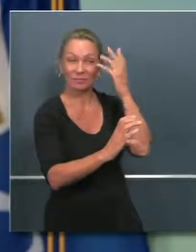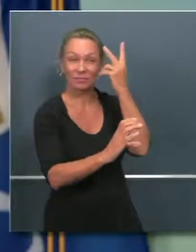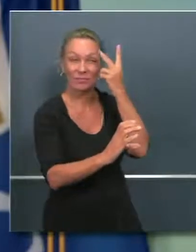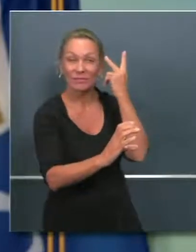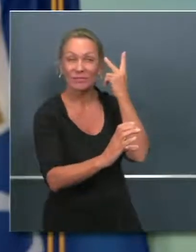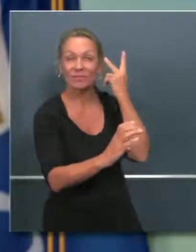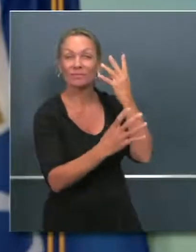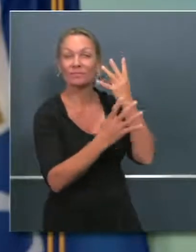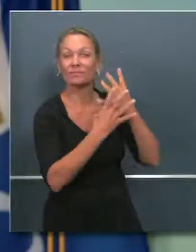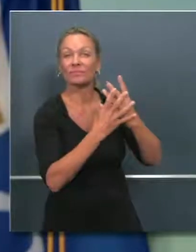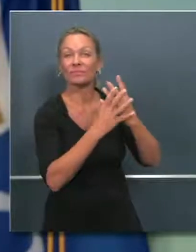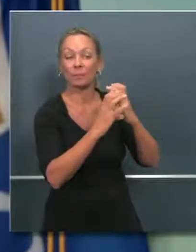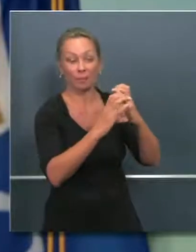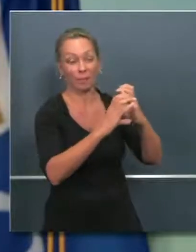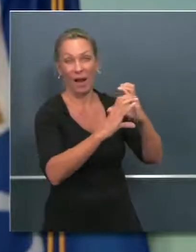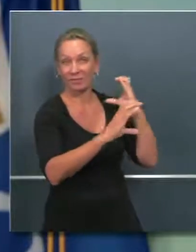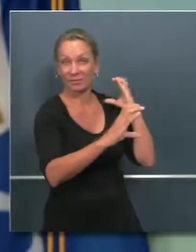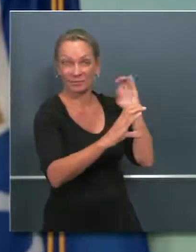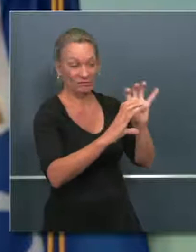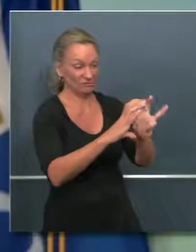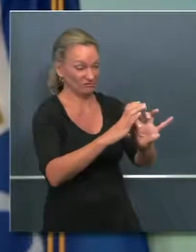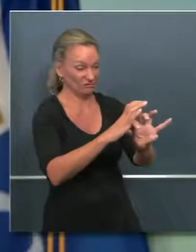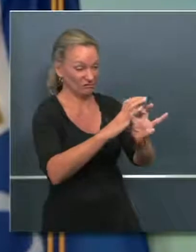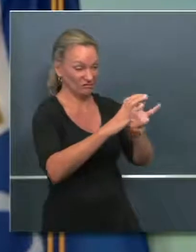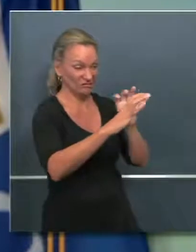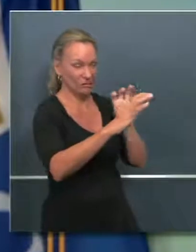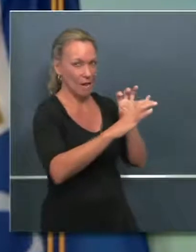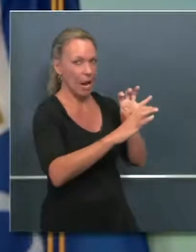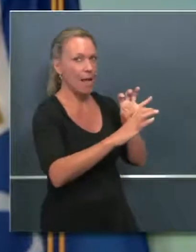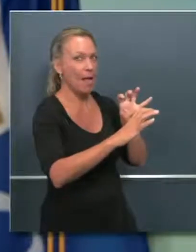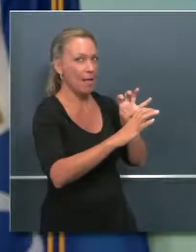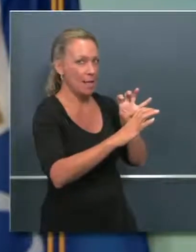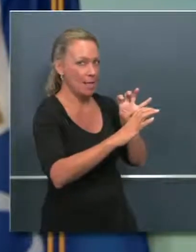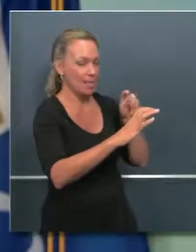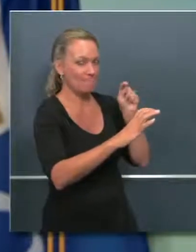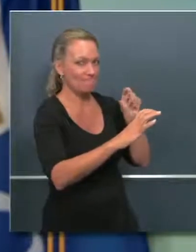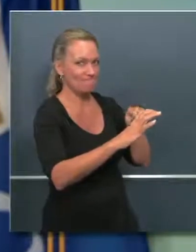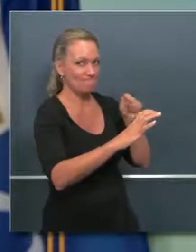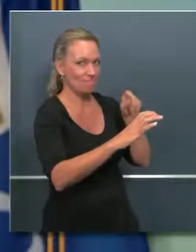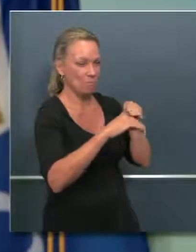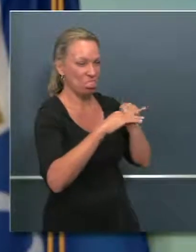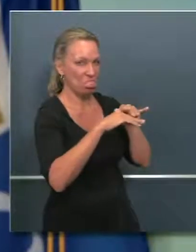to be released in hundred eighty days those of you that have real plans those of you that have